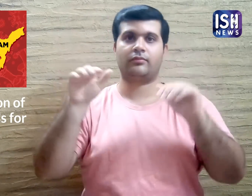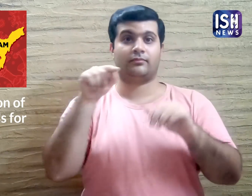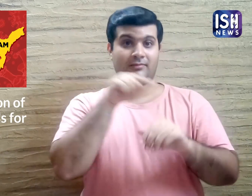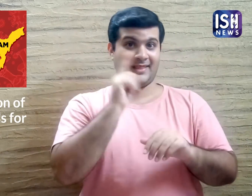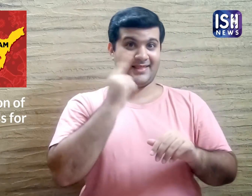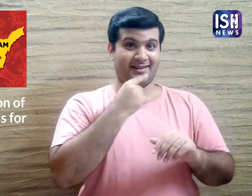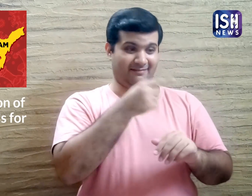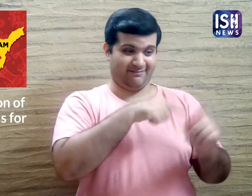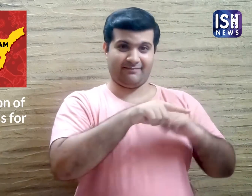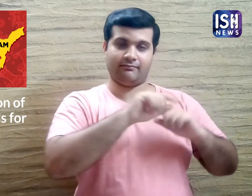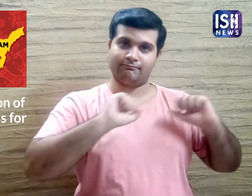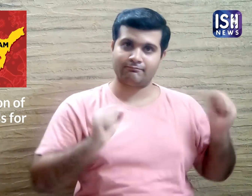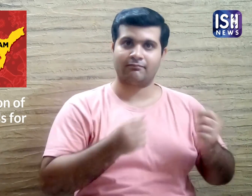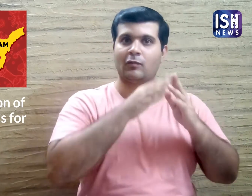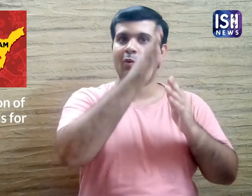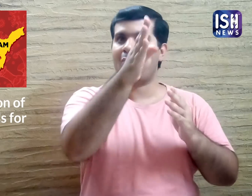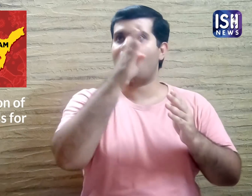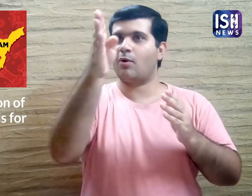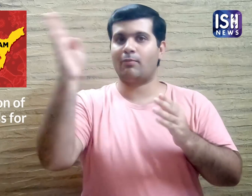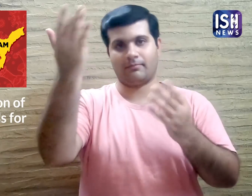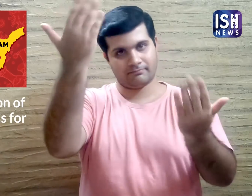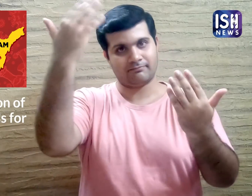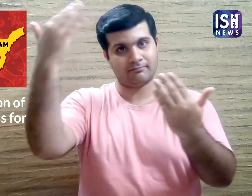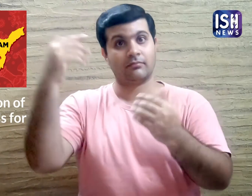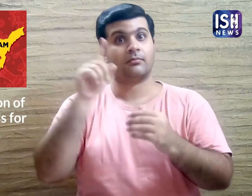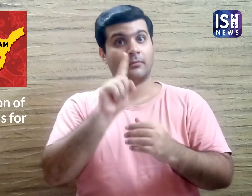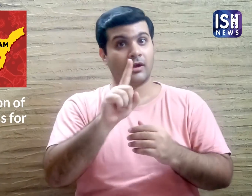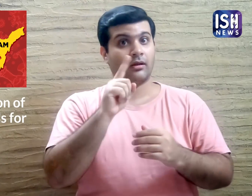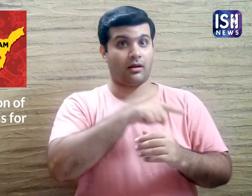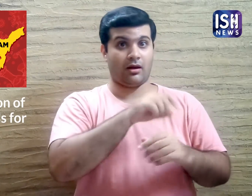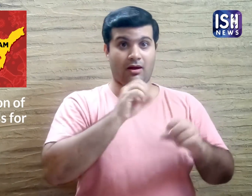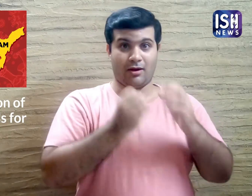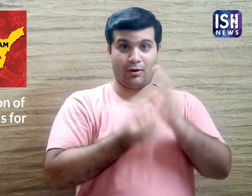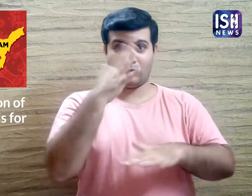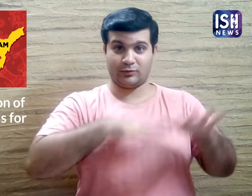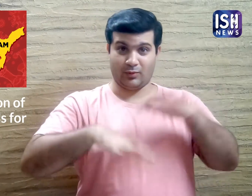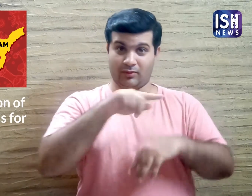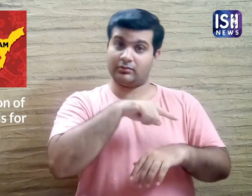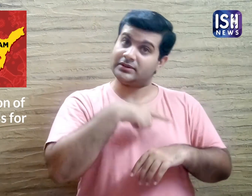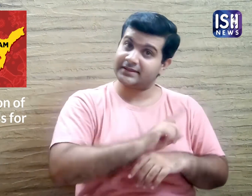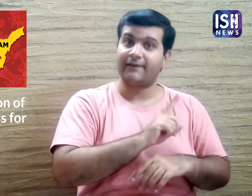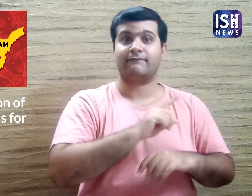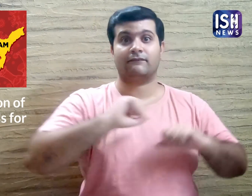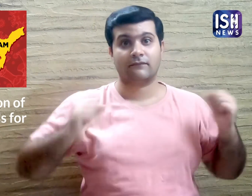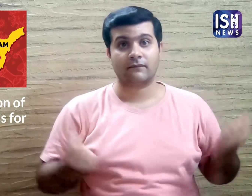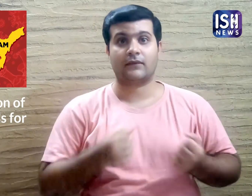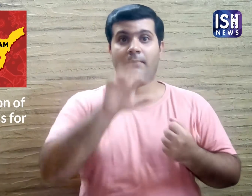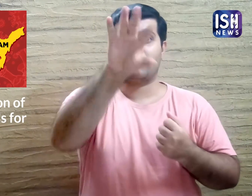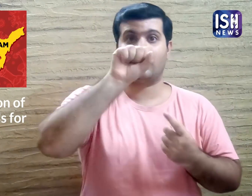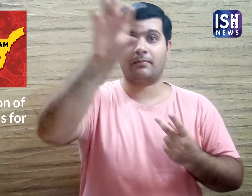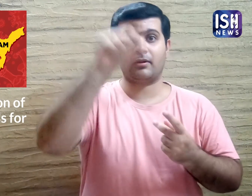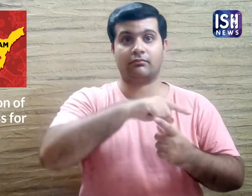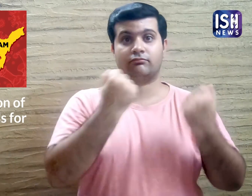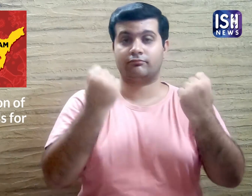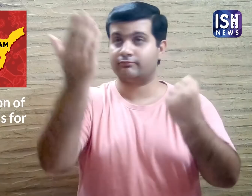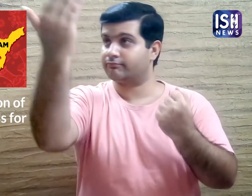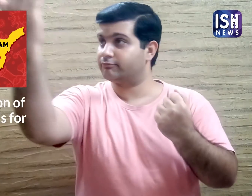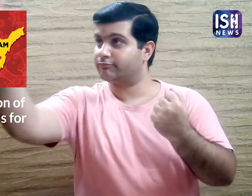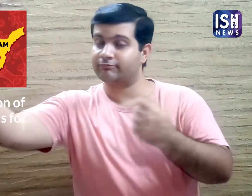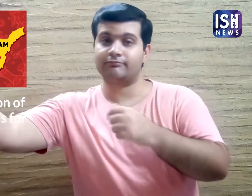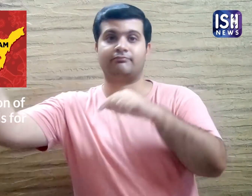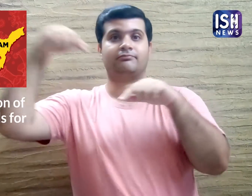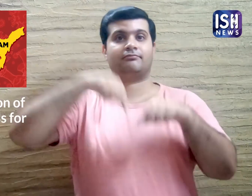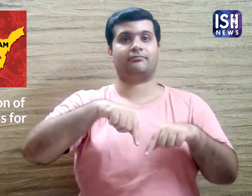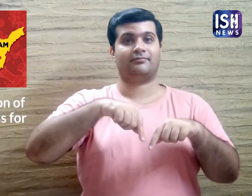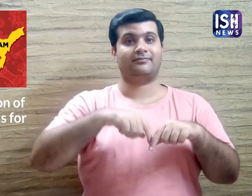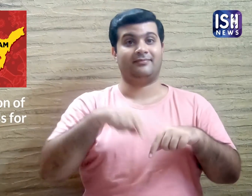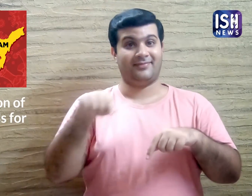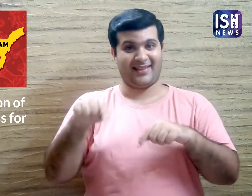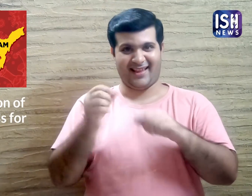The Association went and picked up all of them from their houses.